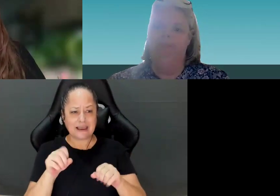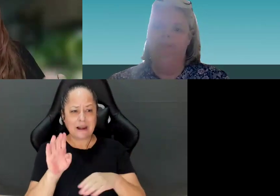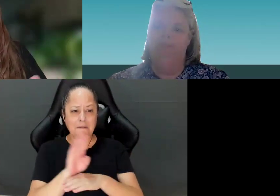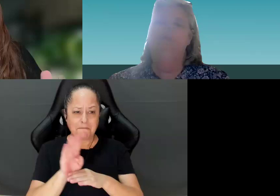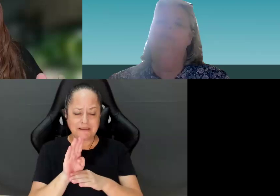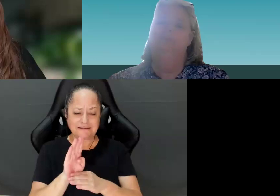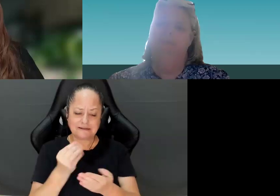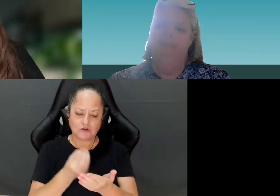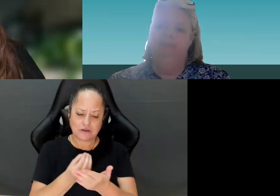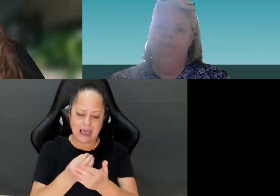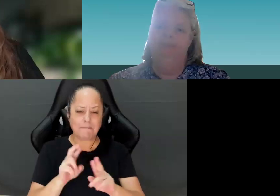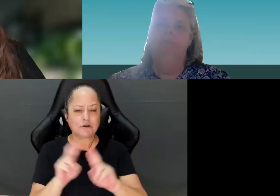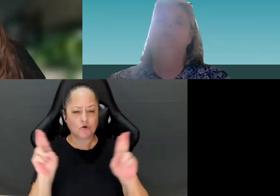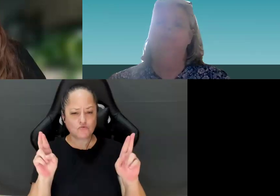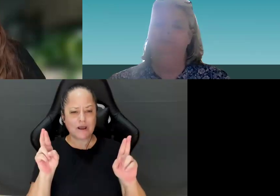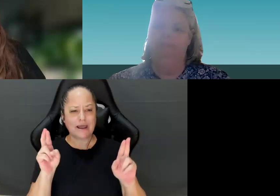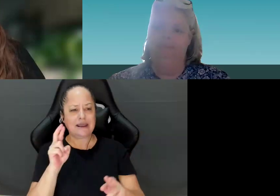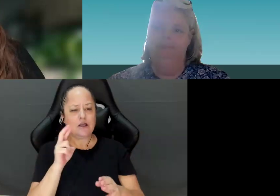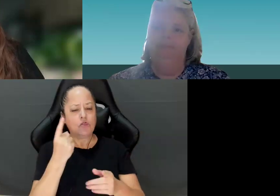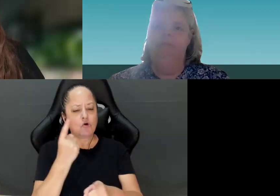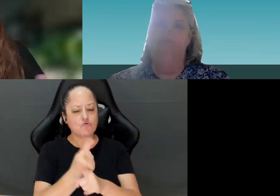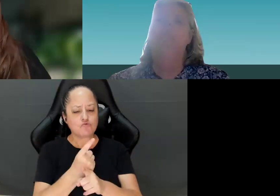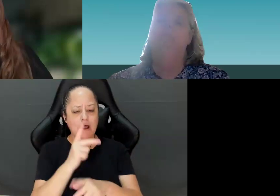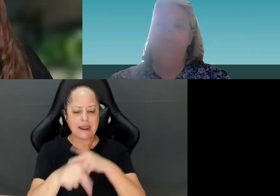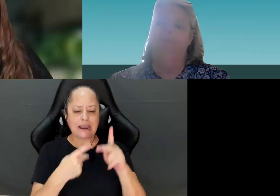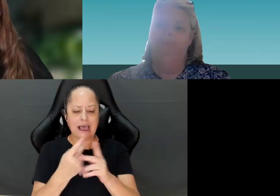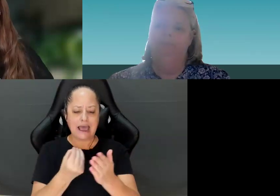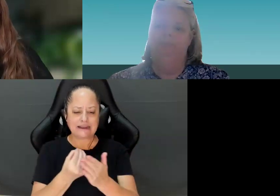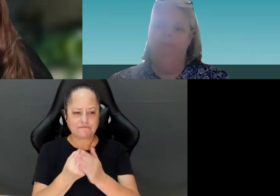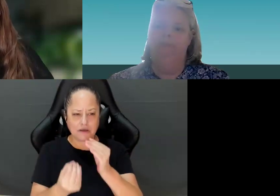ready and help them get the right kind of capital to grow where a traditional bank might